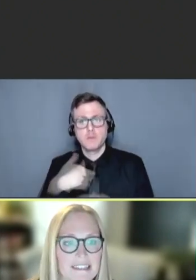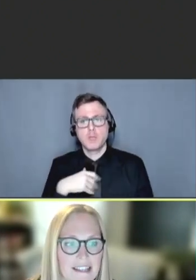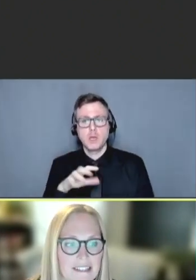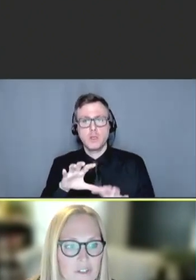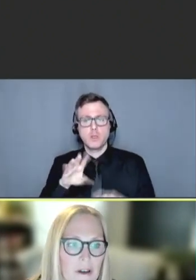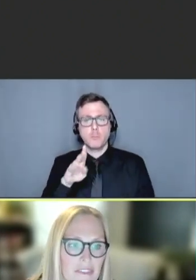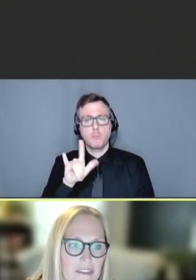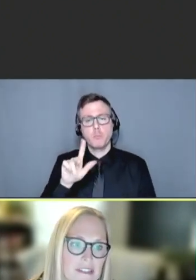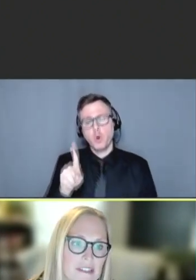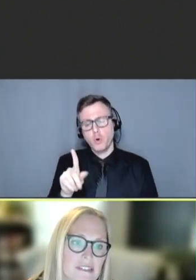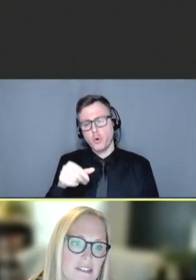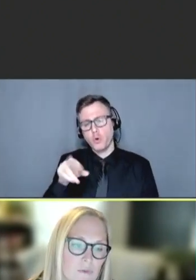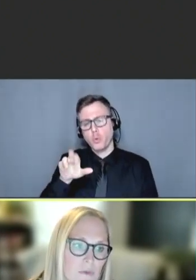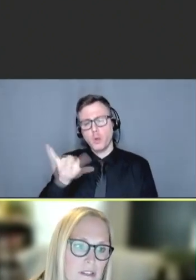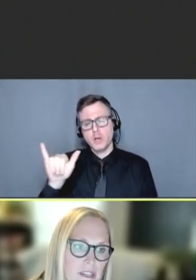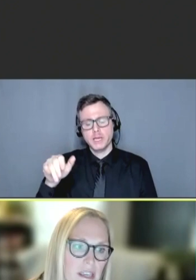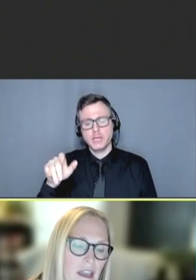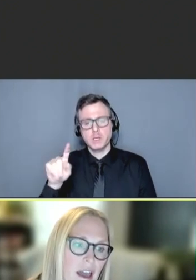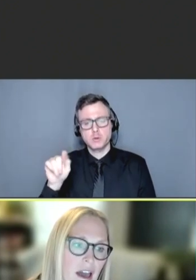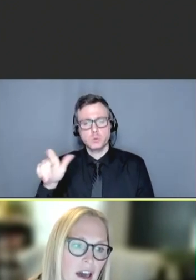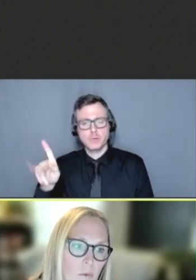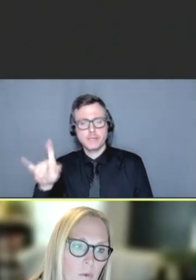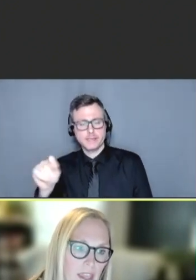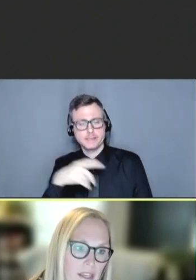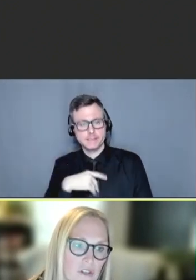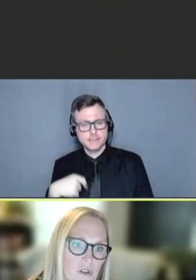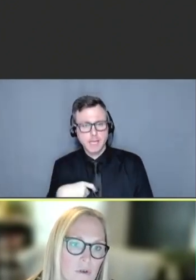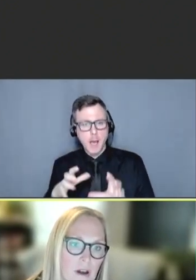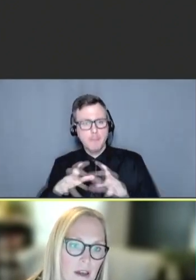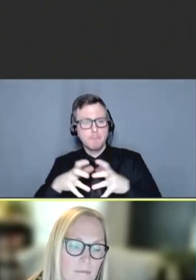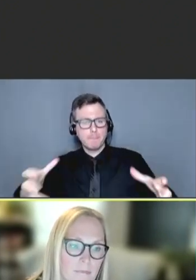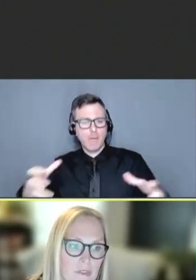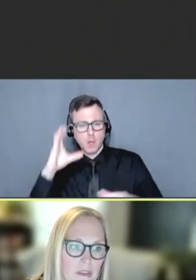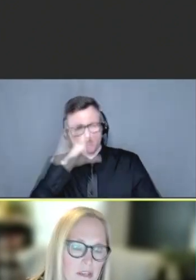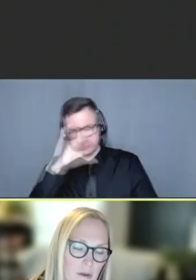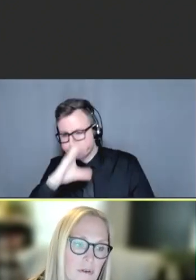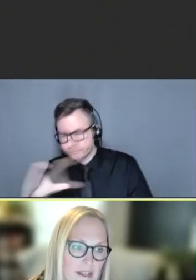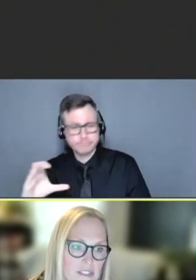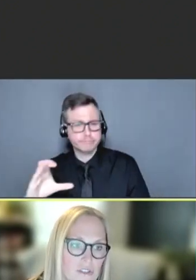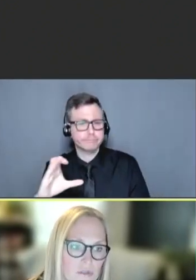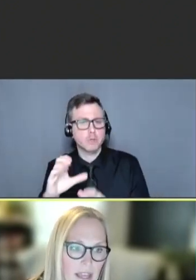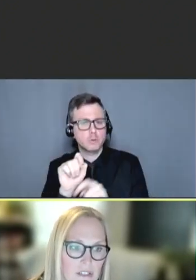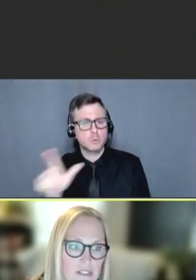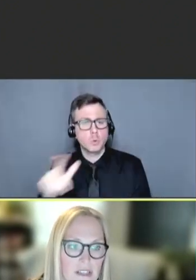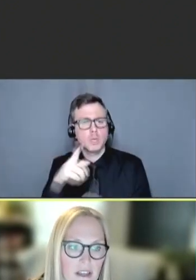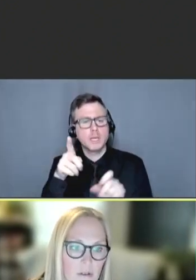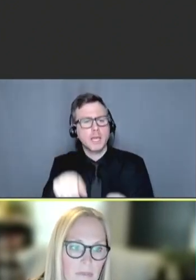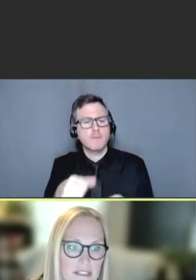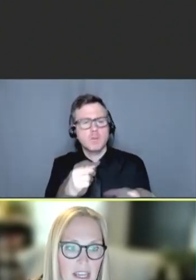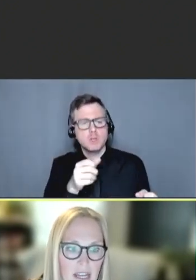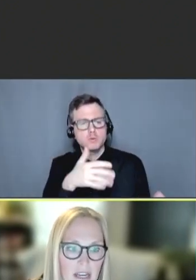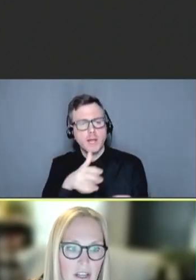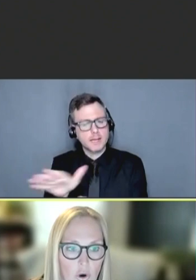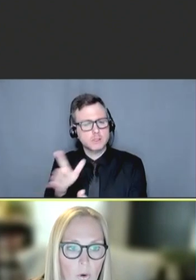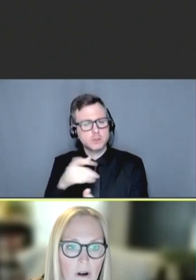And so, what this is, is it's really a way to provide strategies to help maintain core